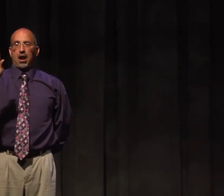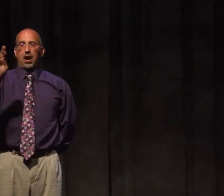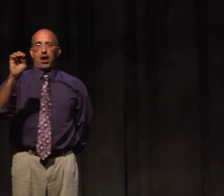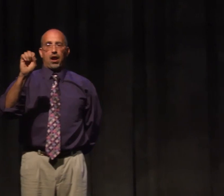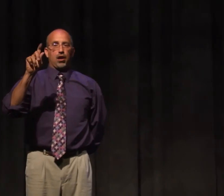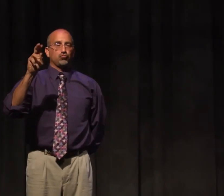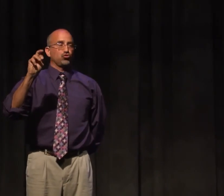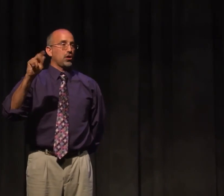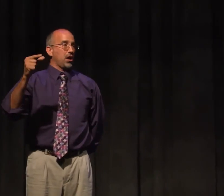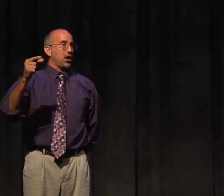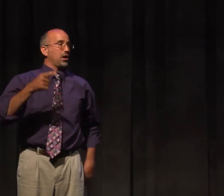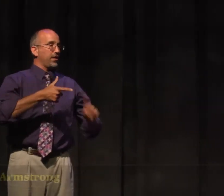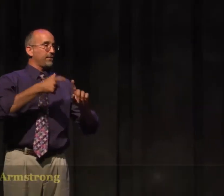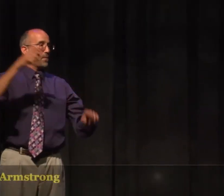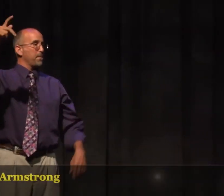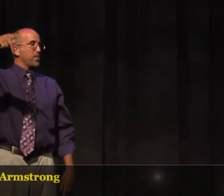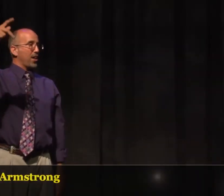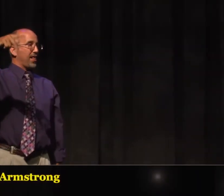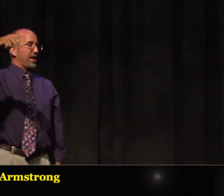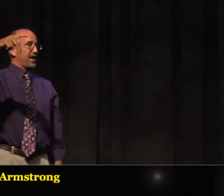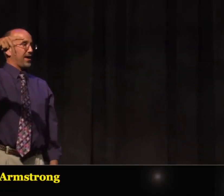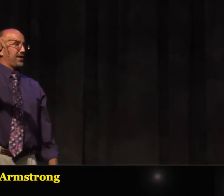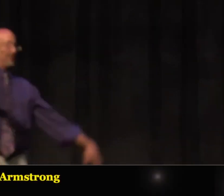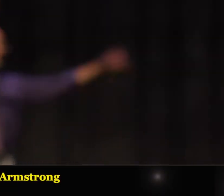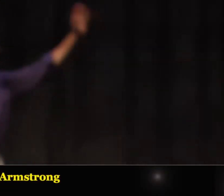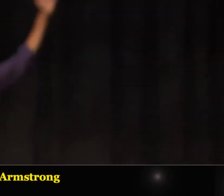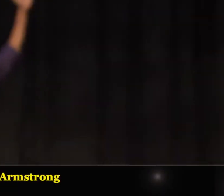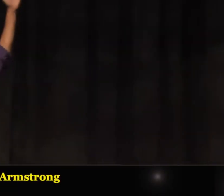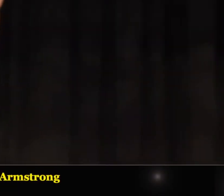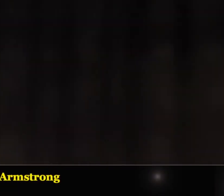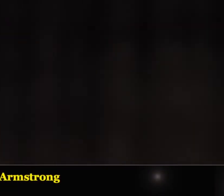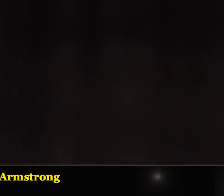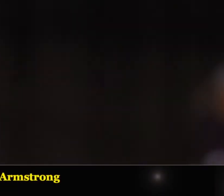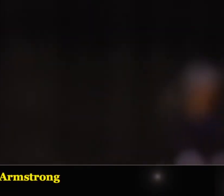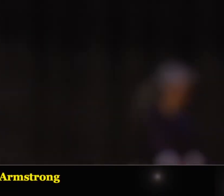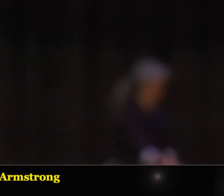Cedric Armstrong from Portland